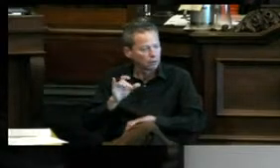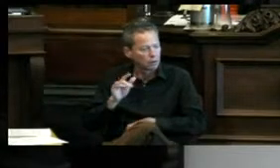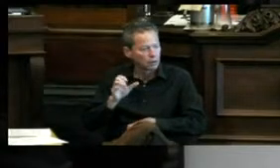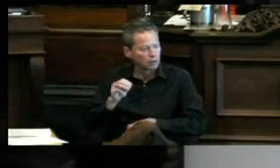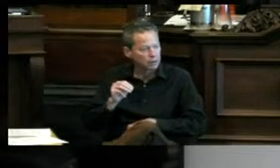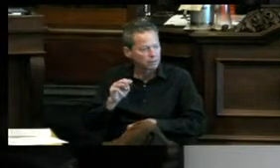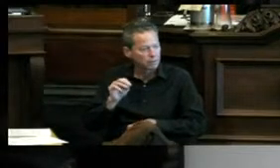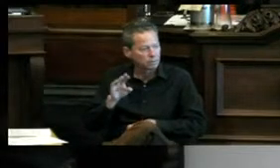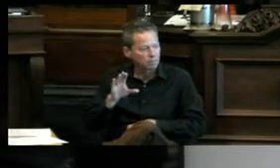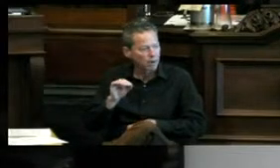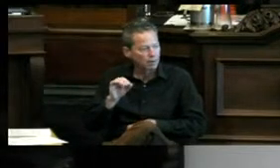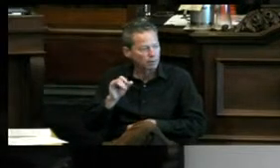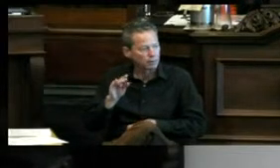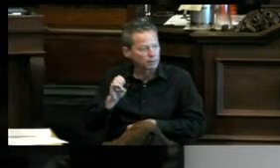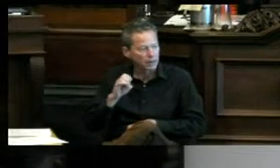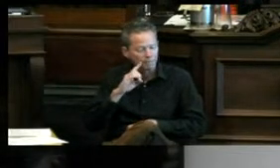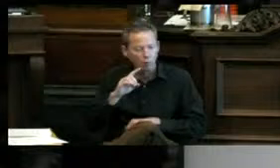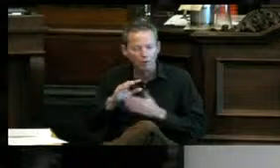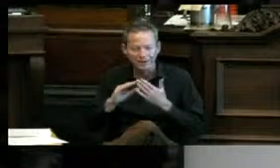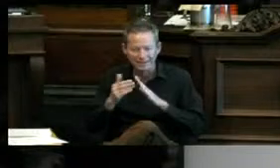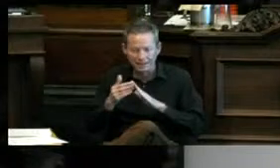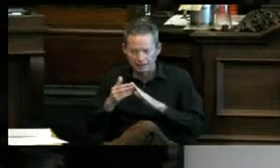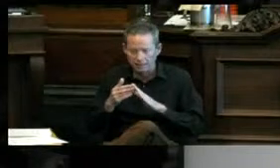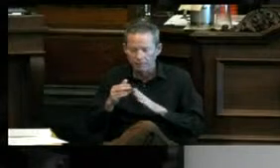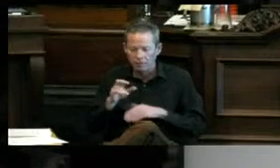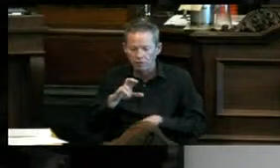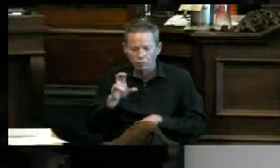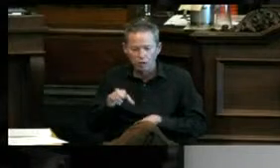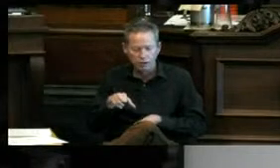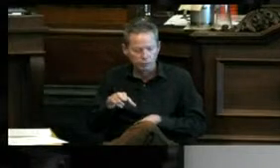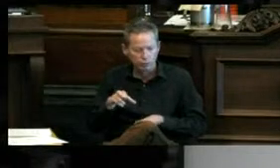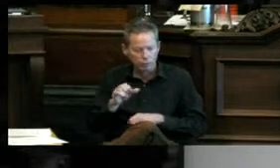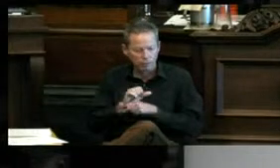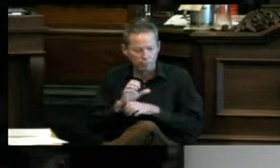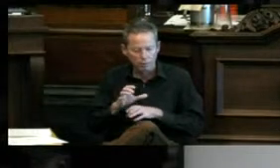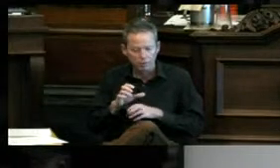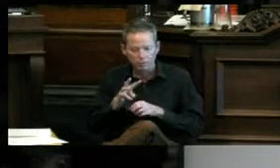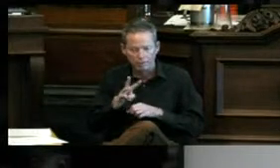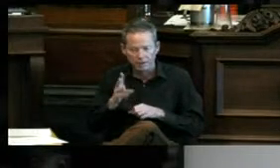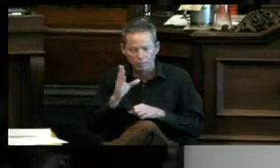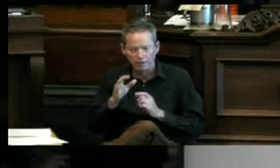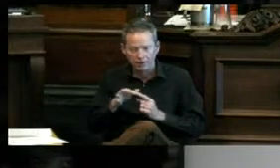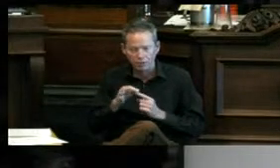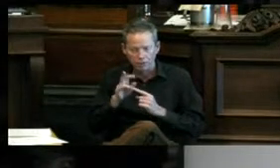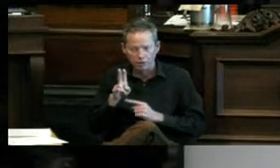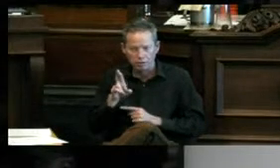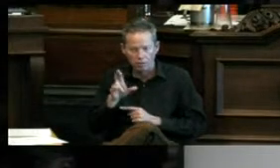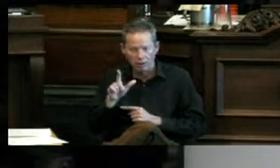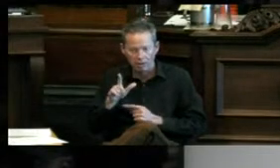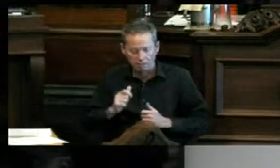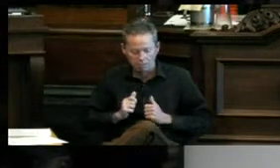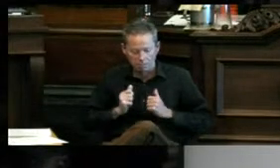where implementing a custom, what they call a microsite for